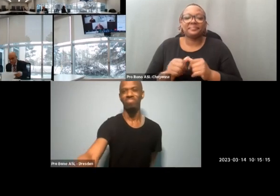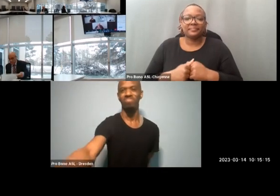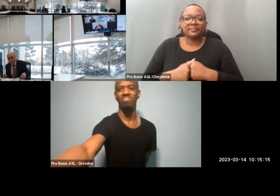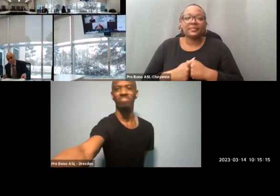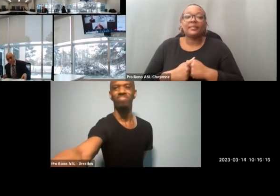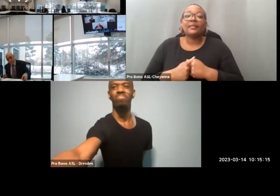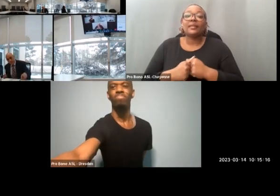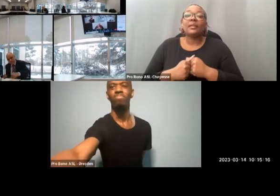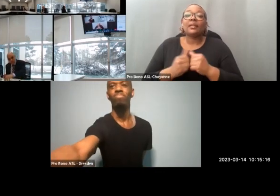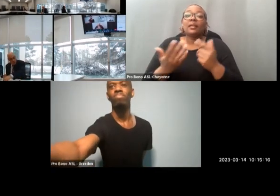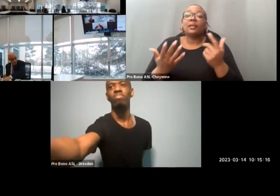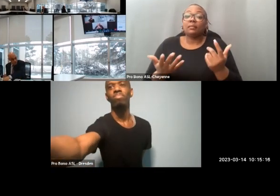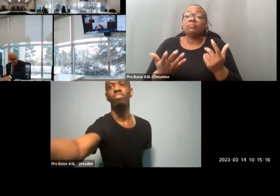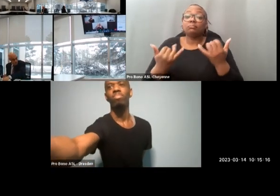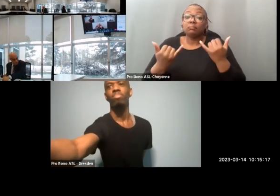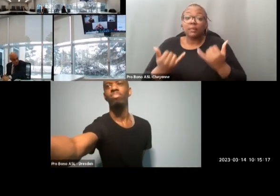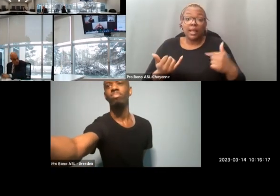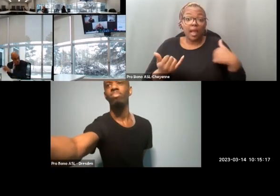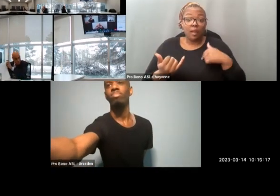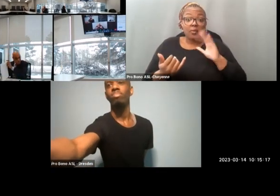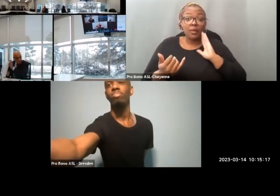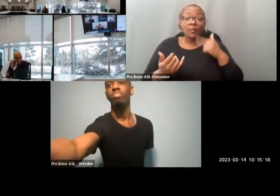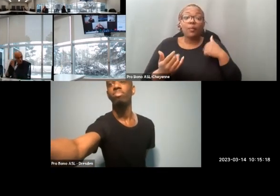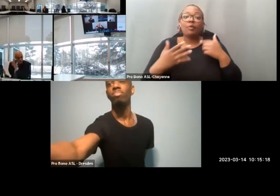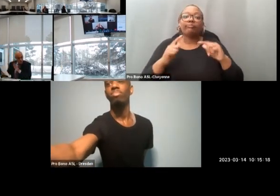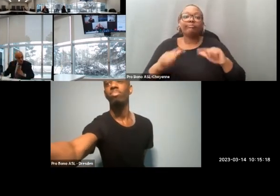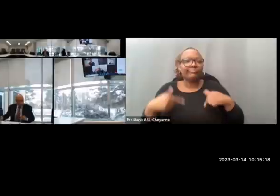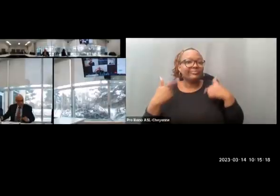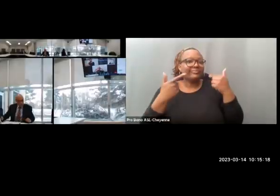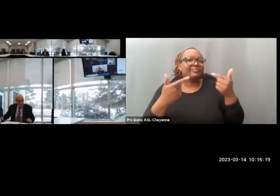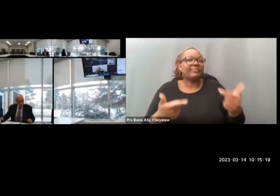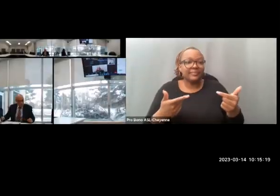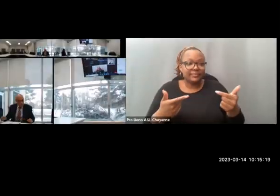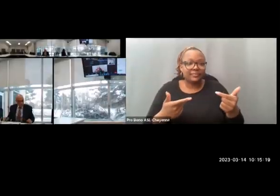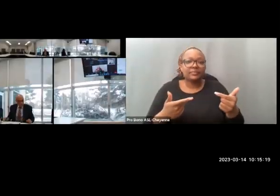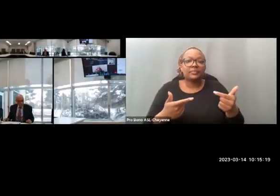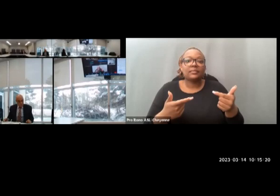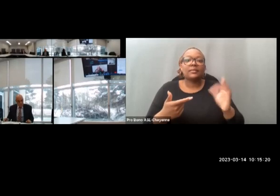With that, I'm going to turn it over to our first speaker.